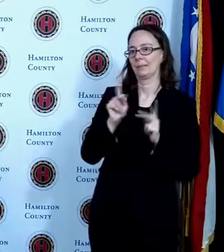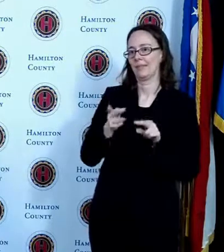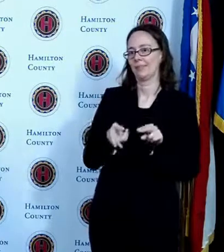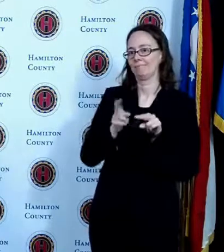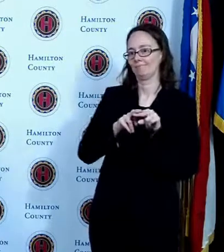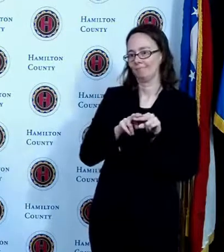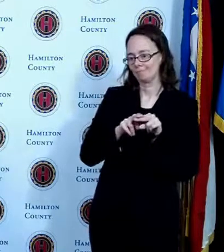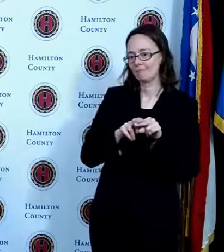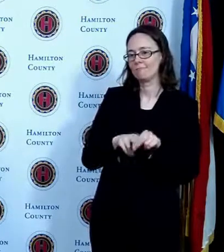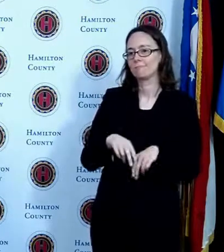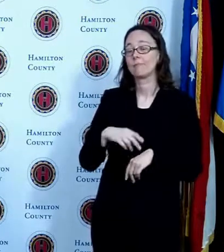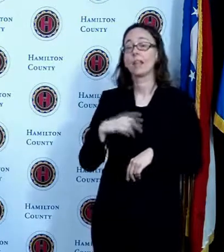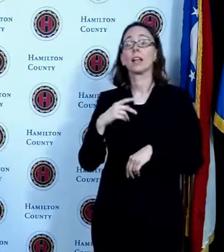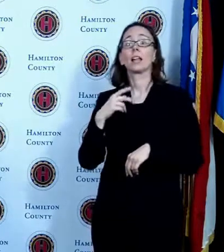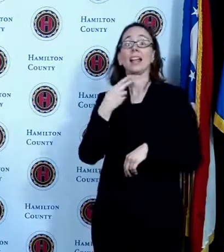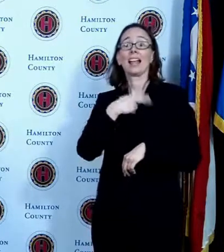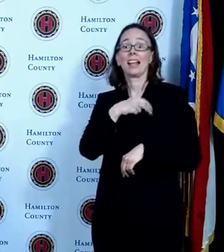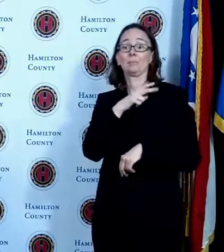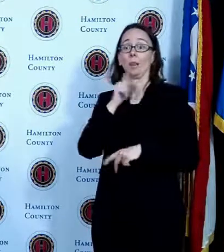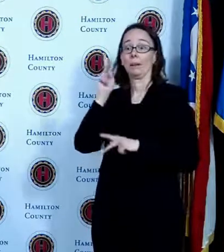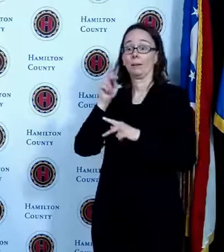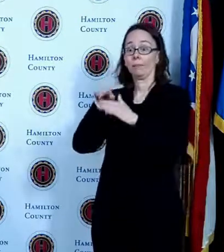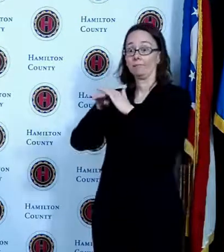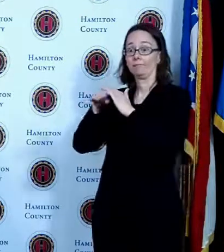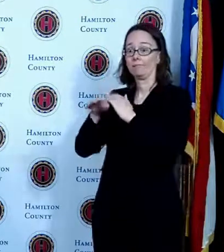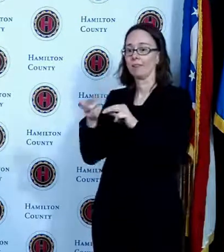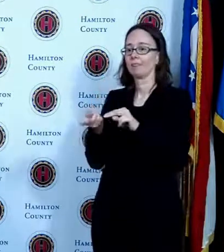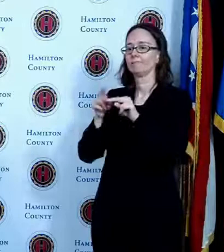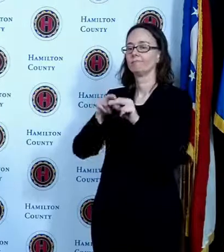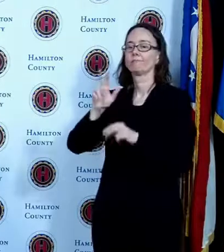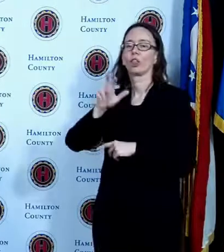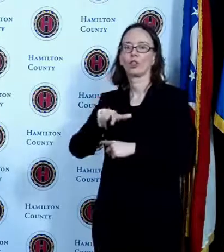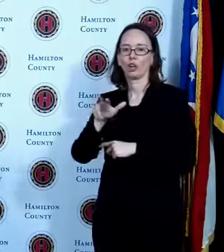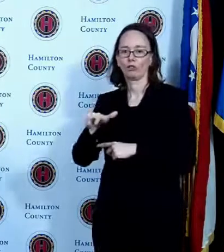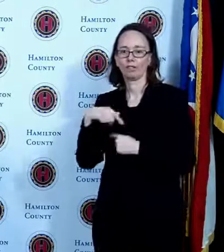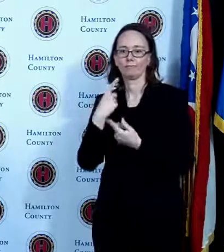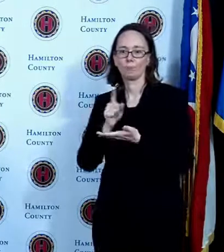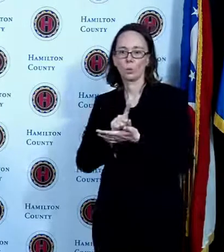it's 8 just wanted to include those numbers I generally do that all right we